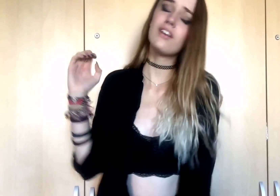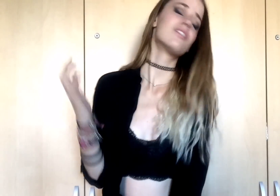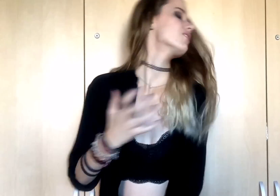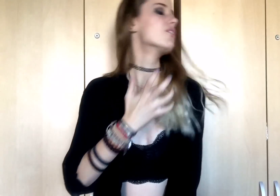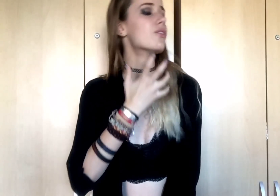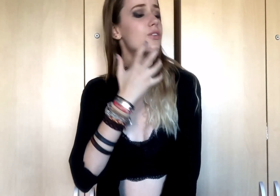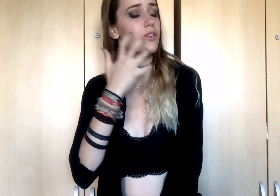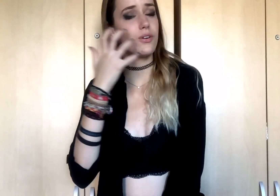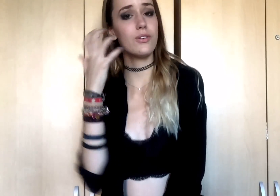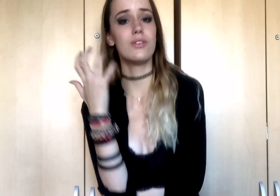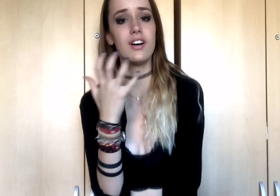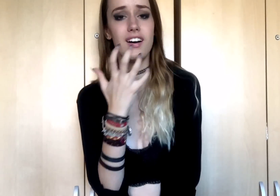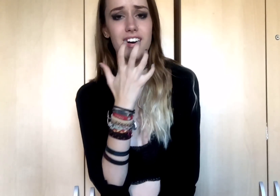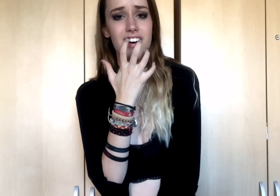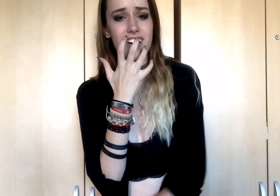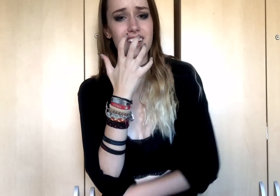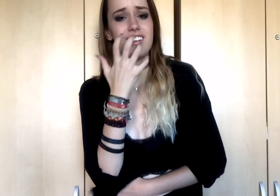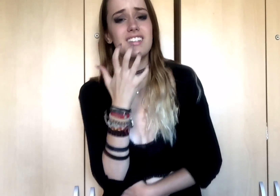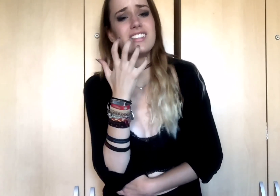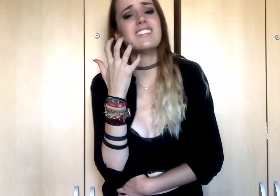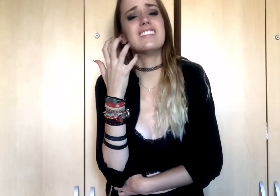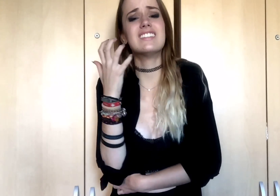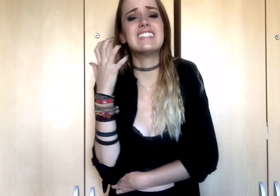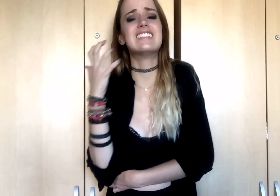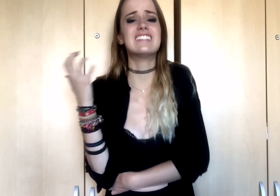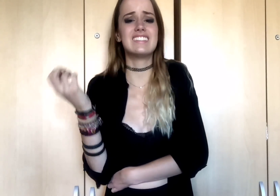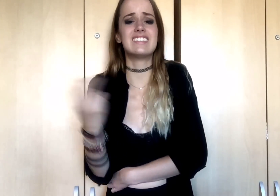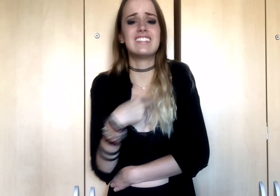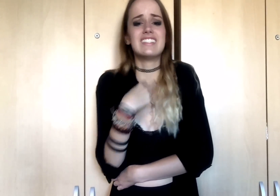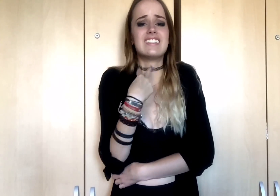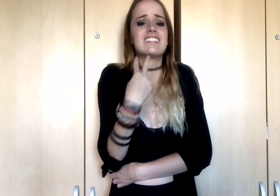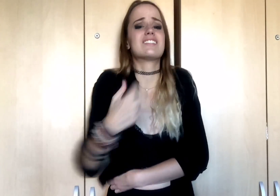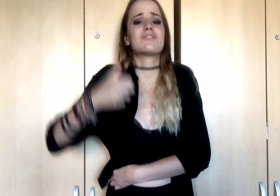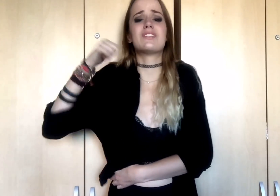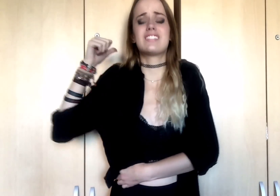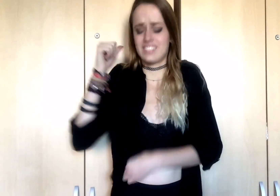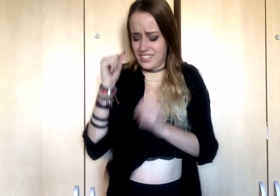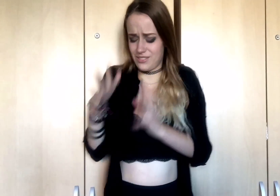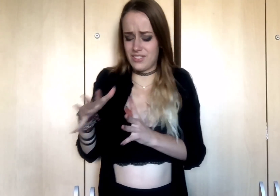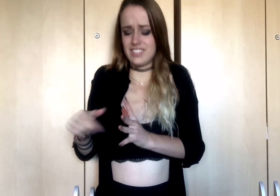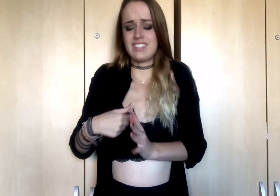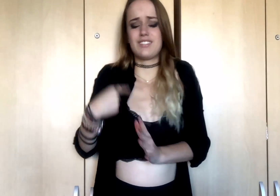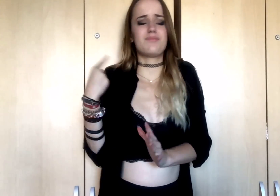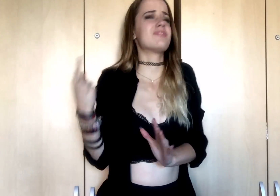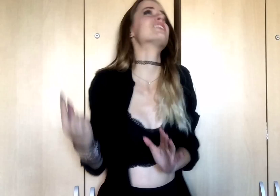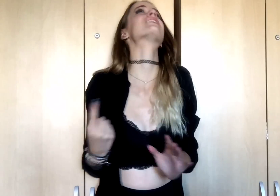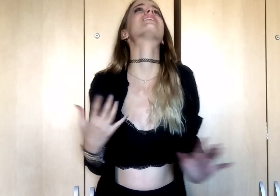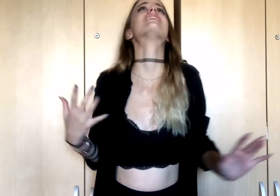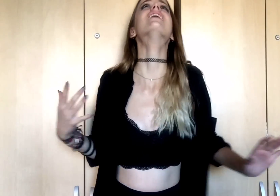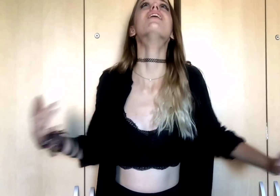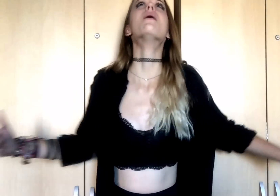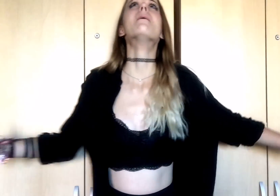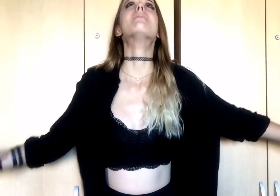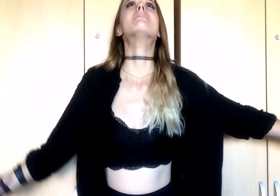Oh ooh oh ooh oh oh These voices won't leave me alone